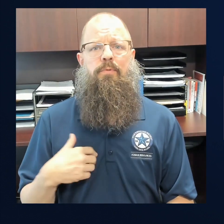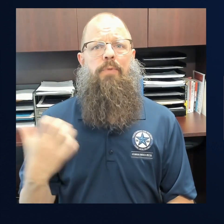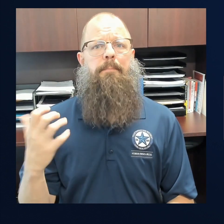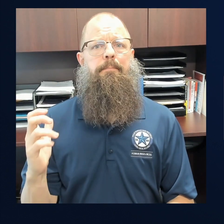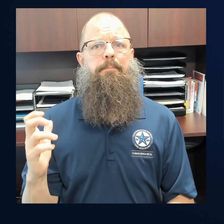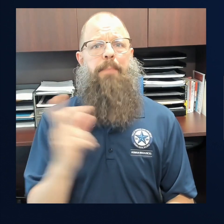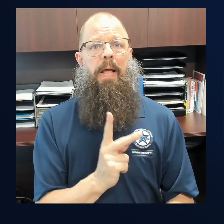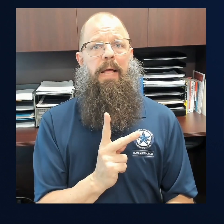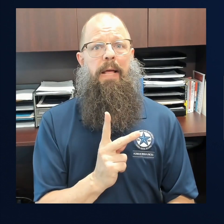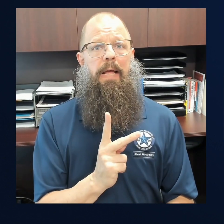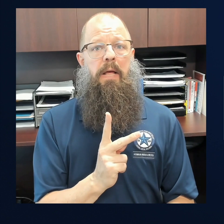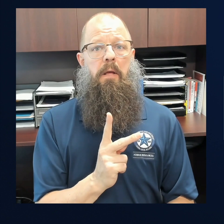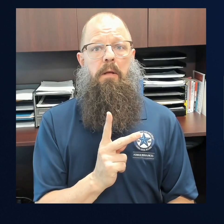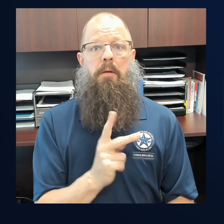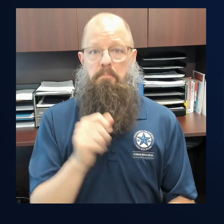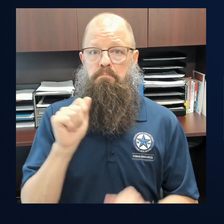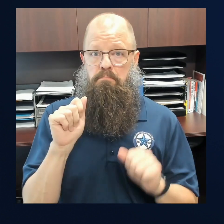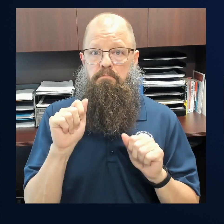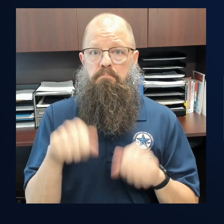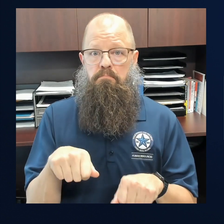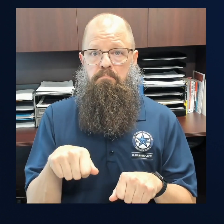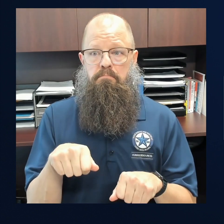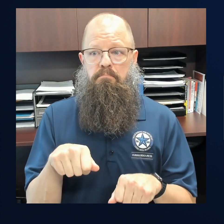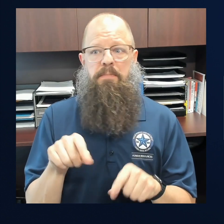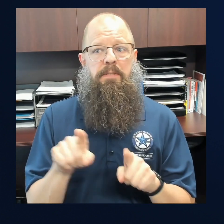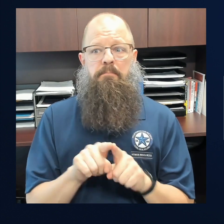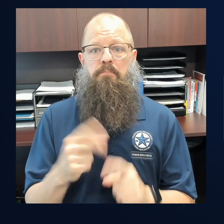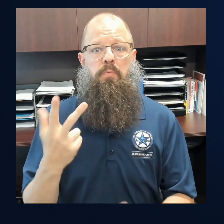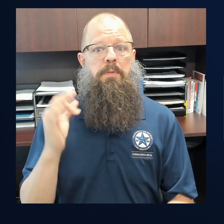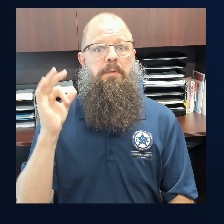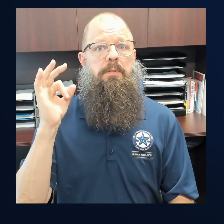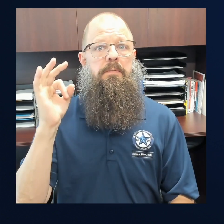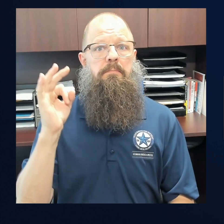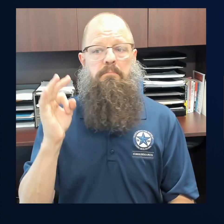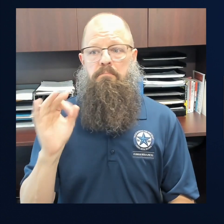was an error or something like that; they want to go back to fix it. They are able to